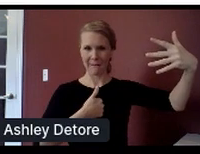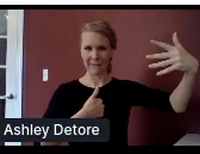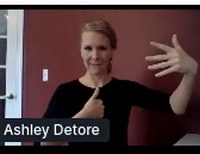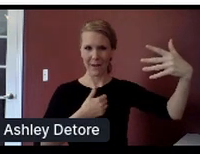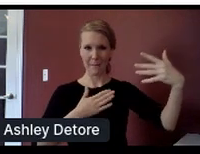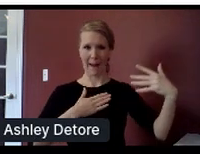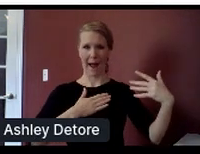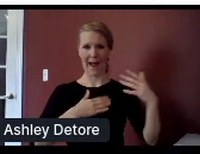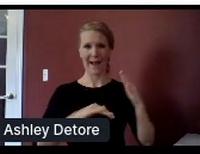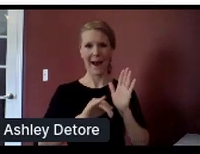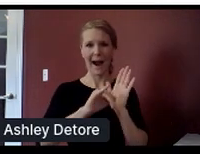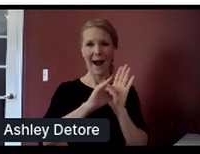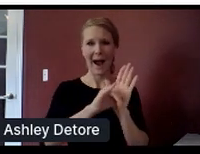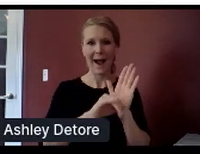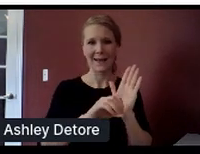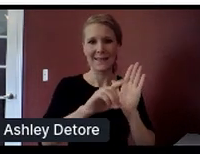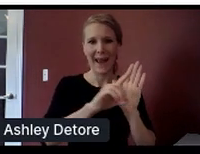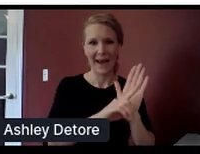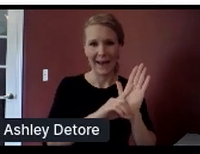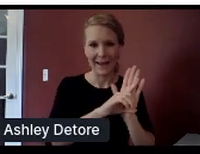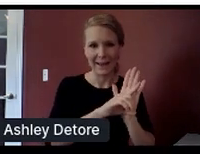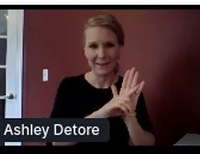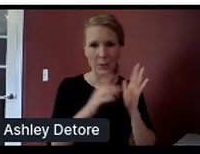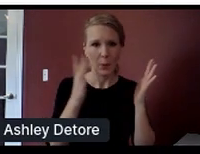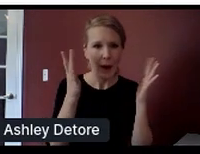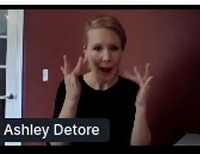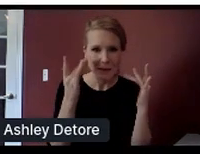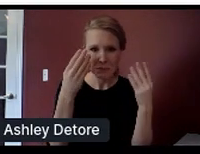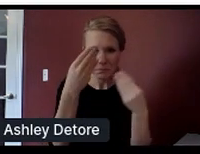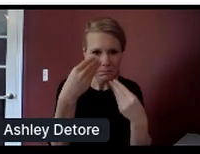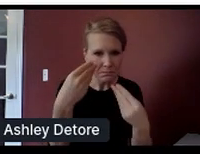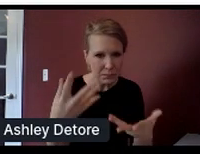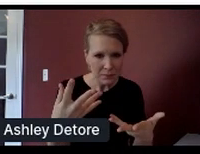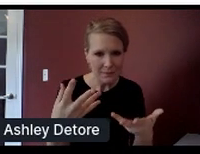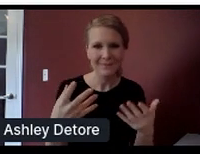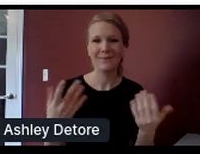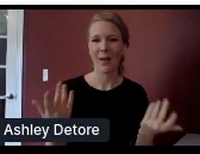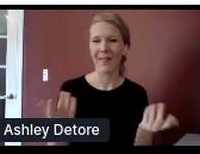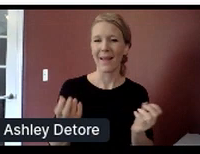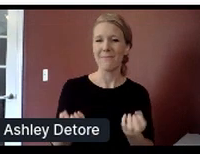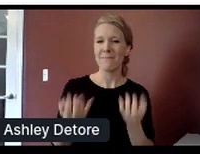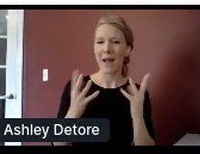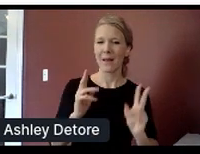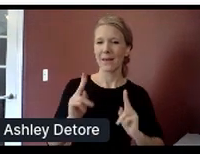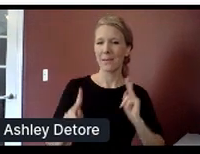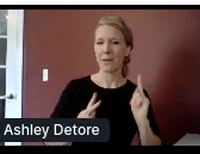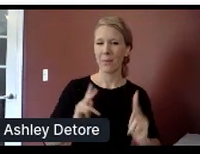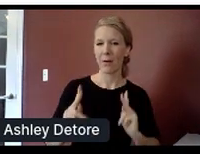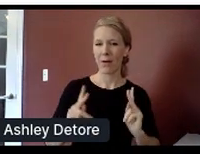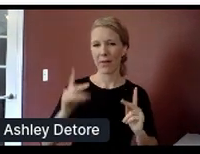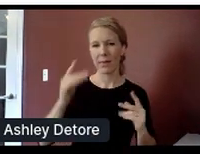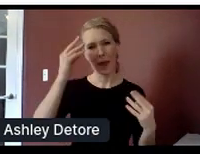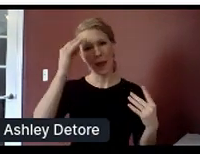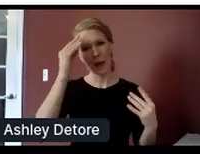the identities that I hold? Many people think about how we shouldn't